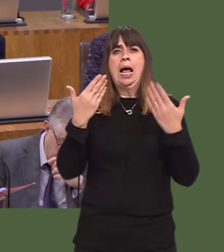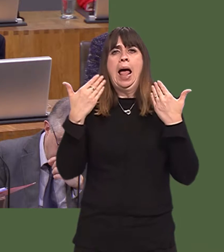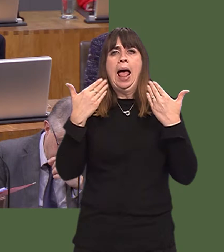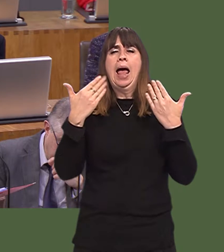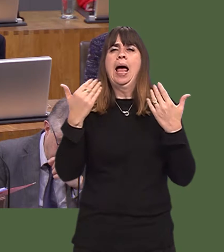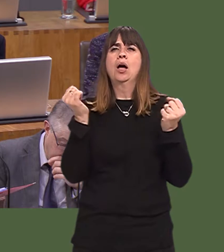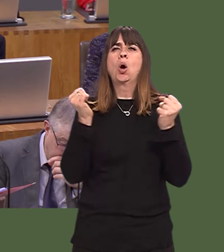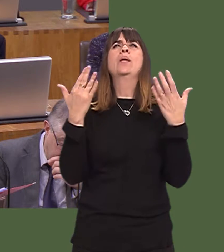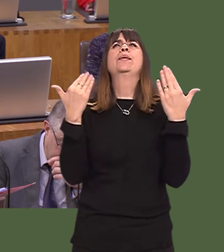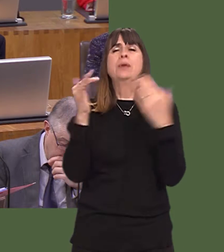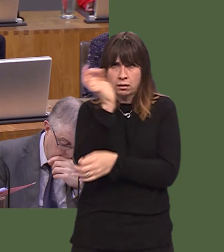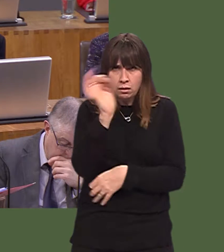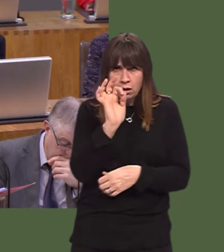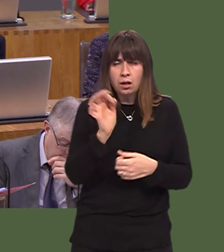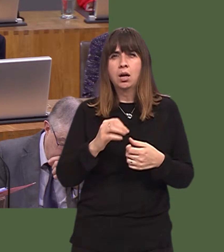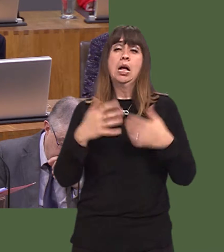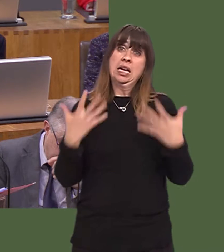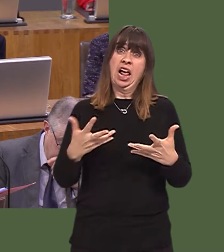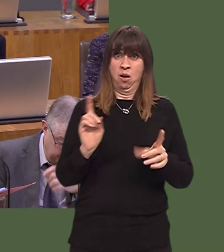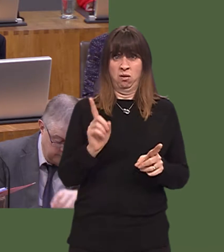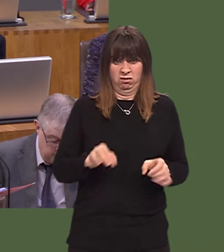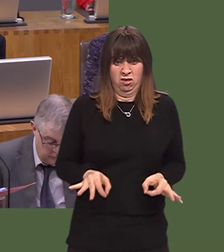and the stock operators blame each other for delays.